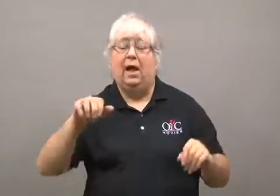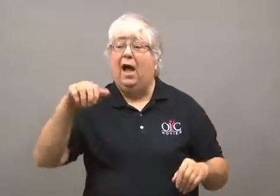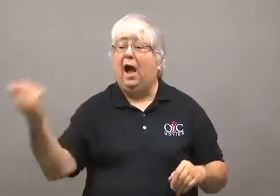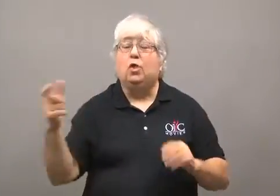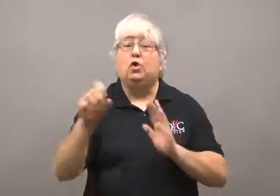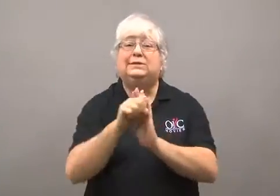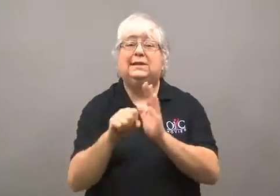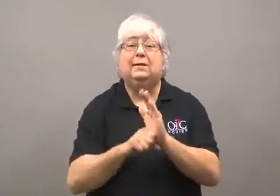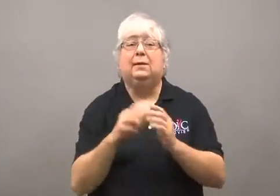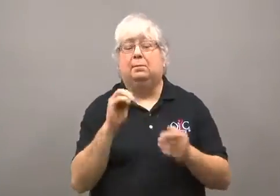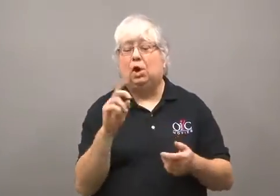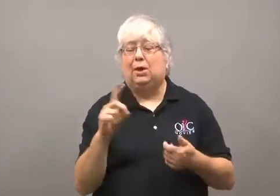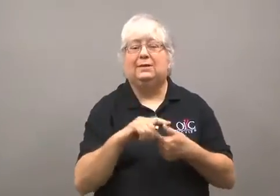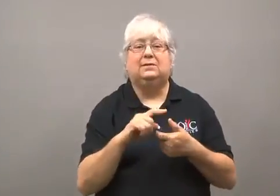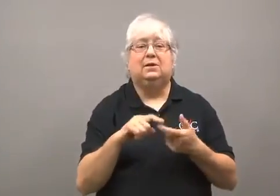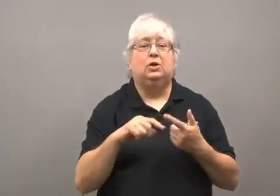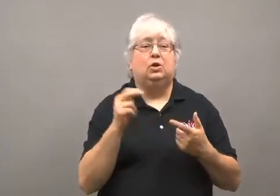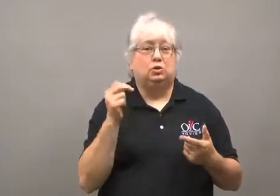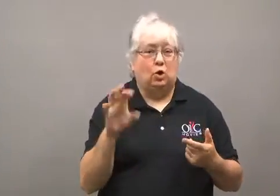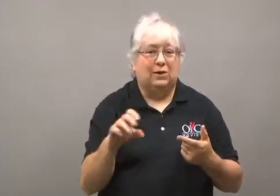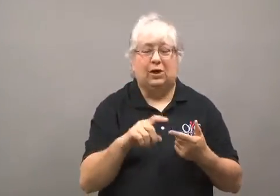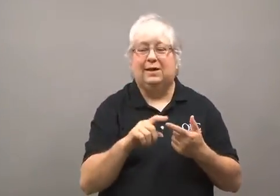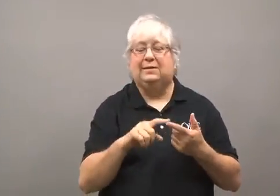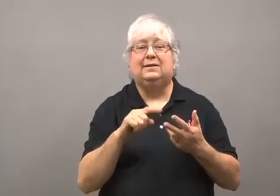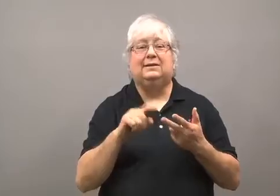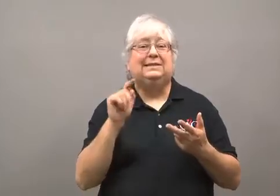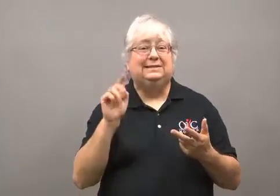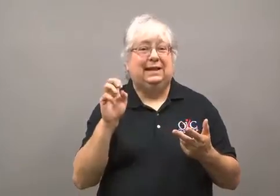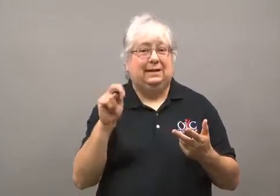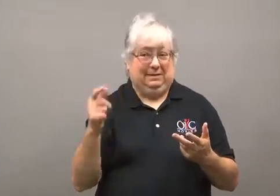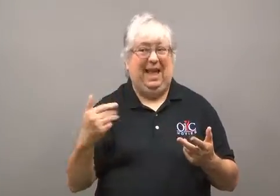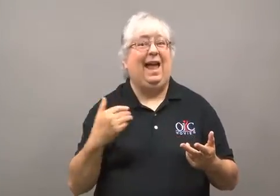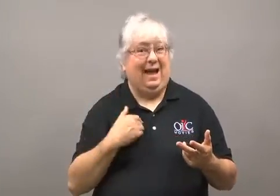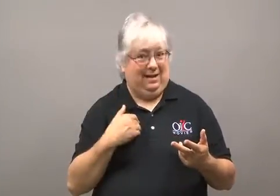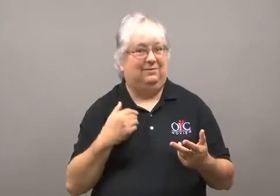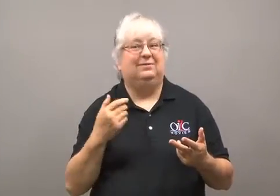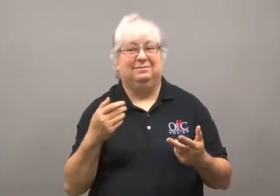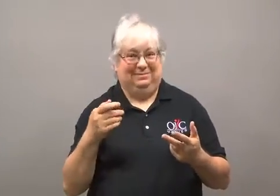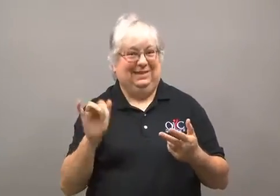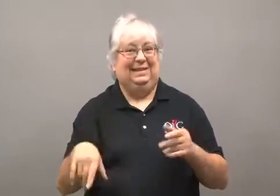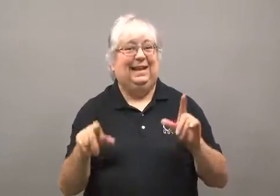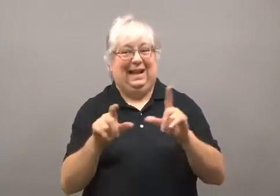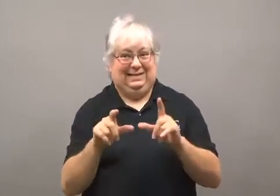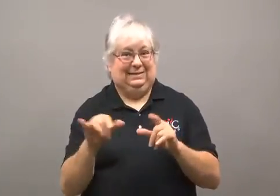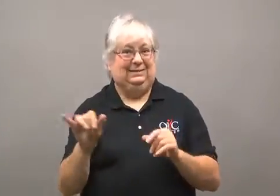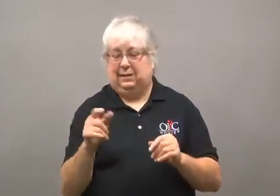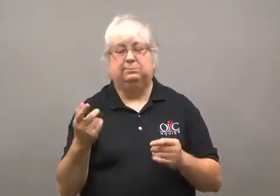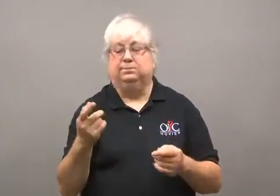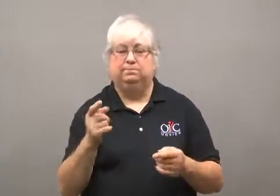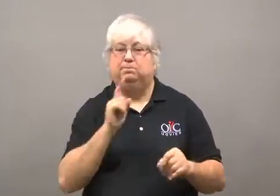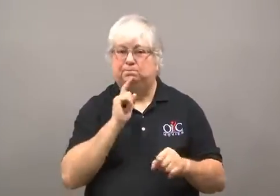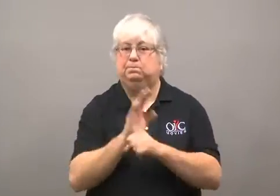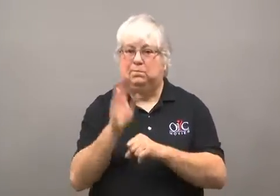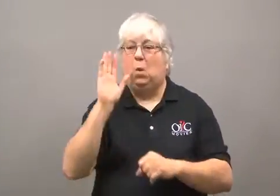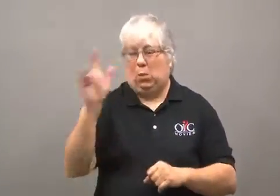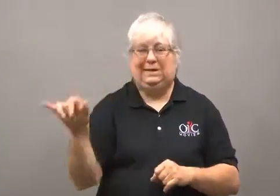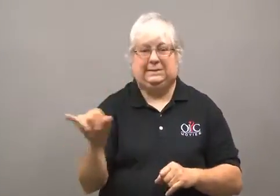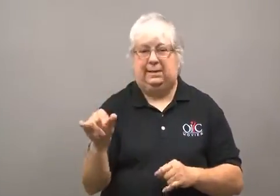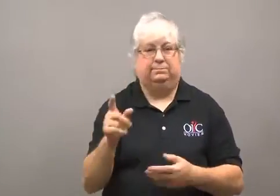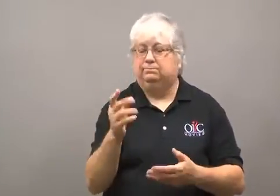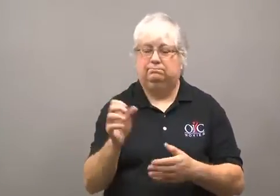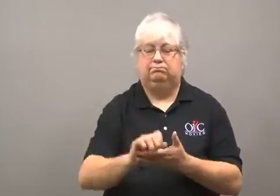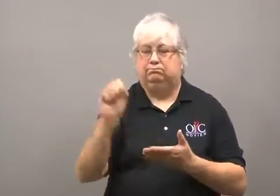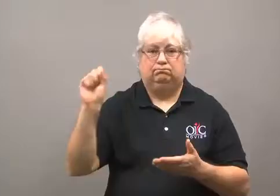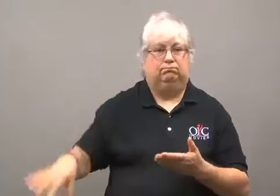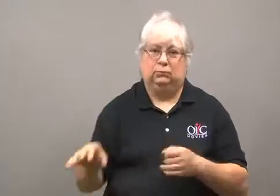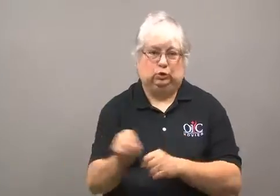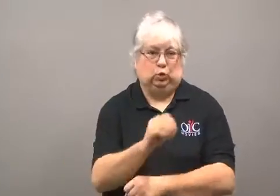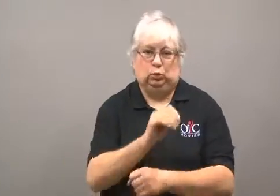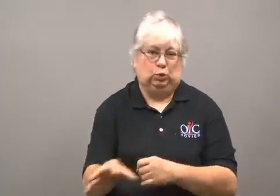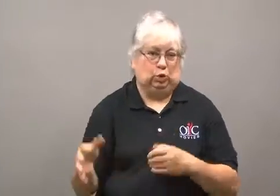Maryland, North Carolina and Tennessee have vowed to do the same.